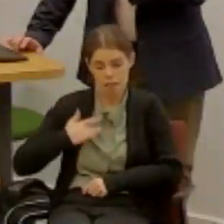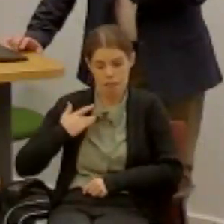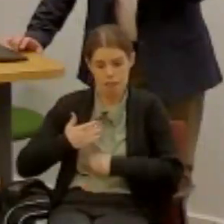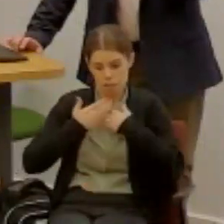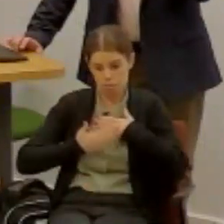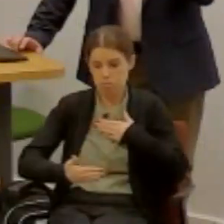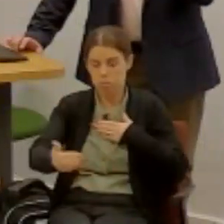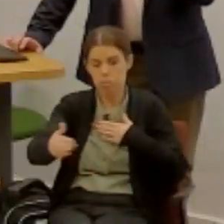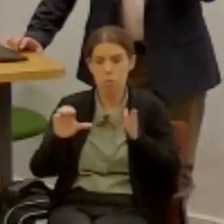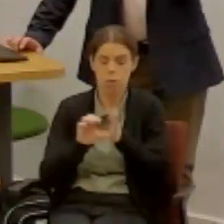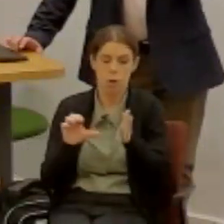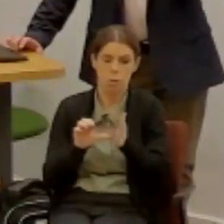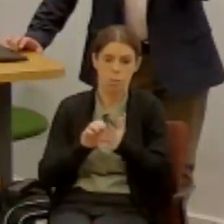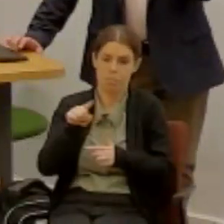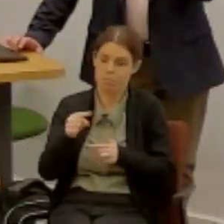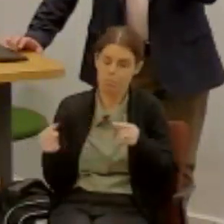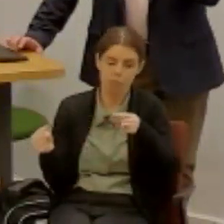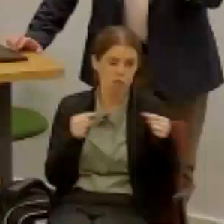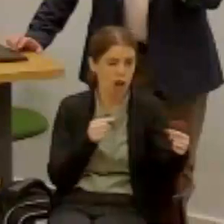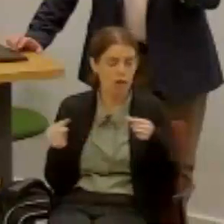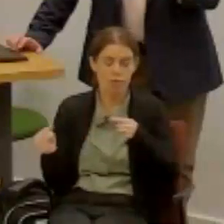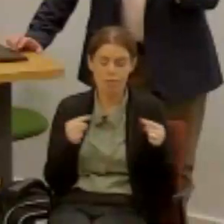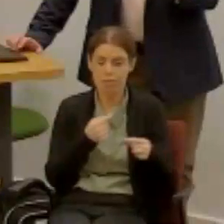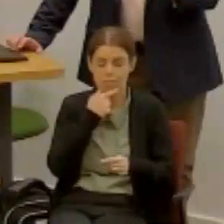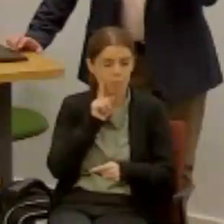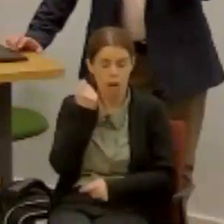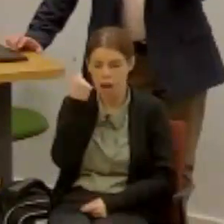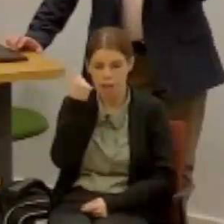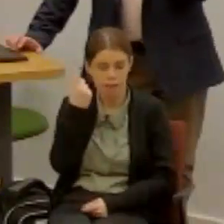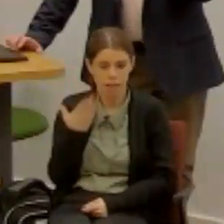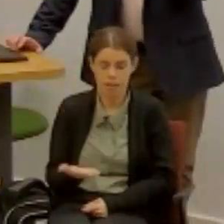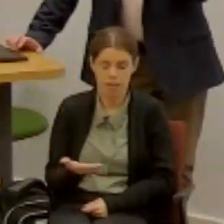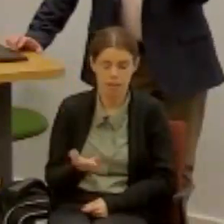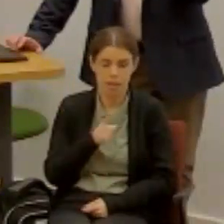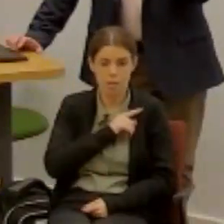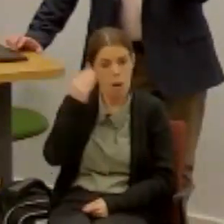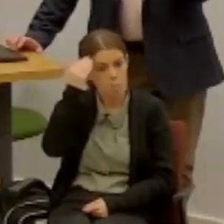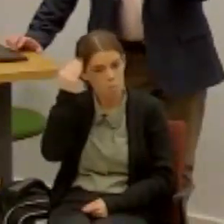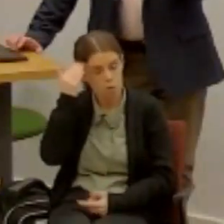And that's the challenge we've got, it seems, is so hard for people to grasp that concept. But brains compared to knees.